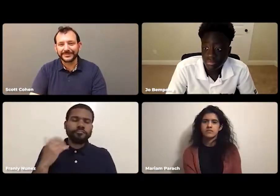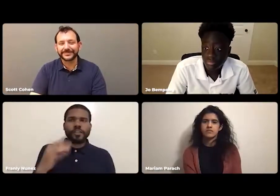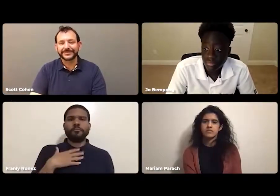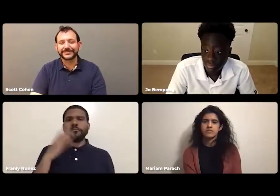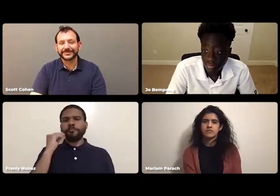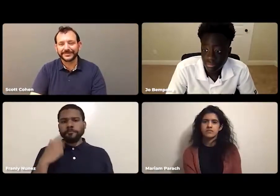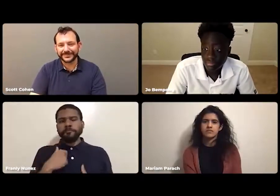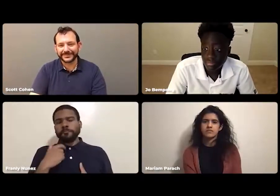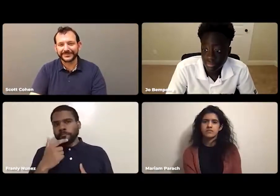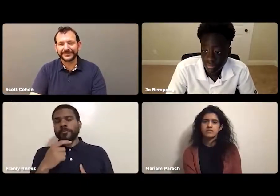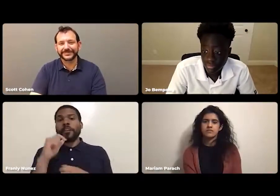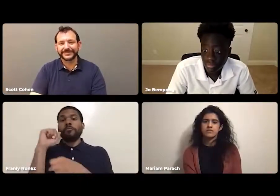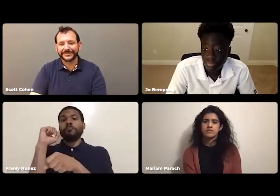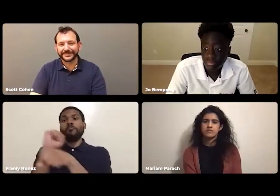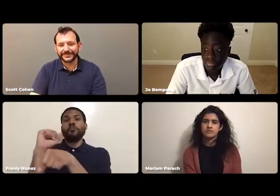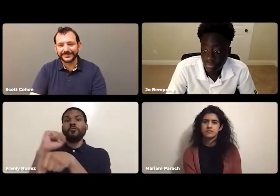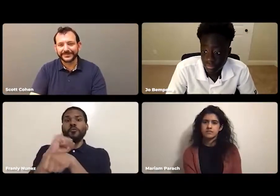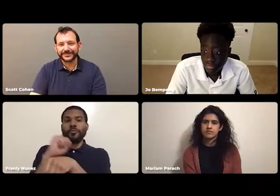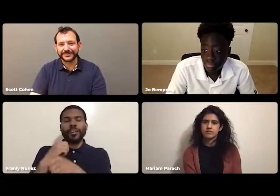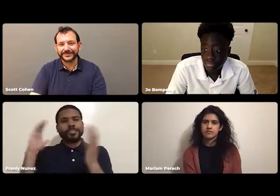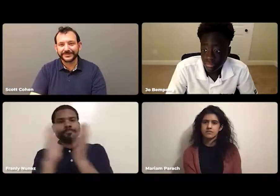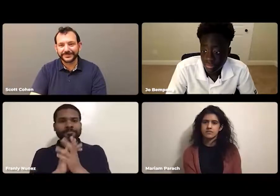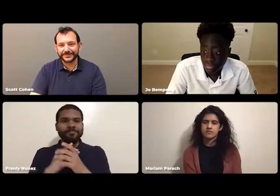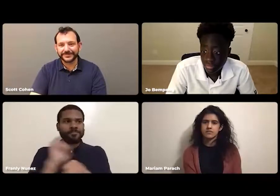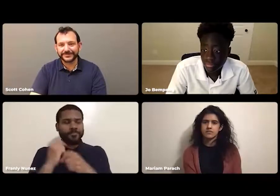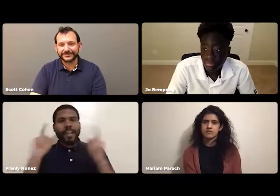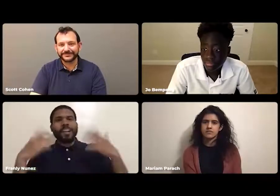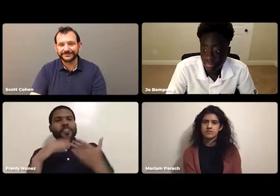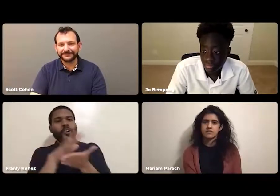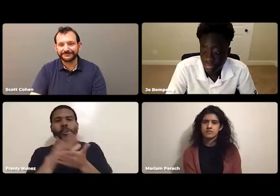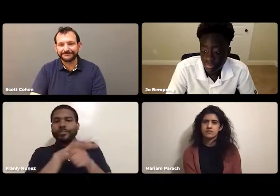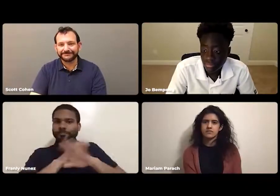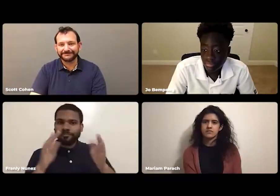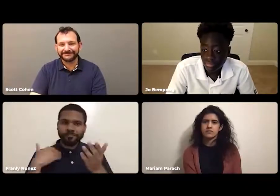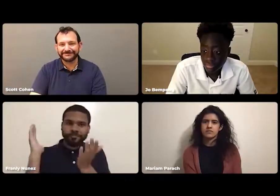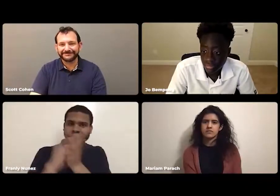Perhaps it was oppressing.